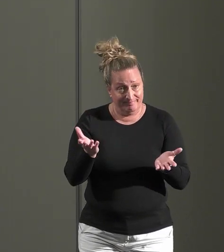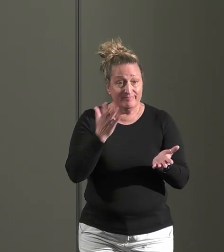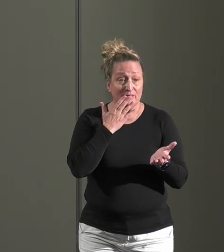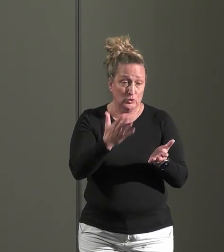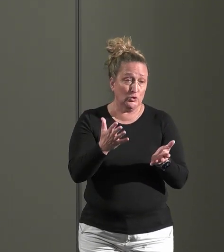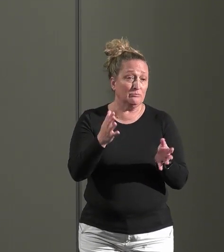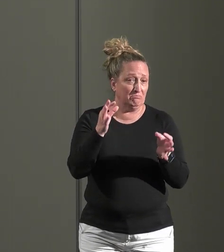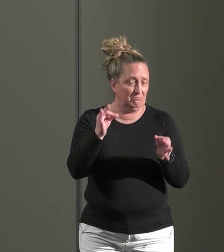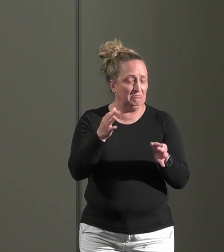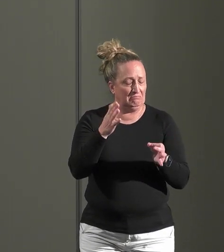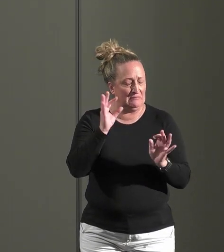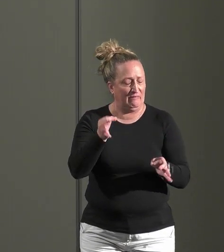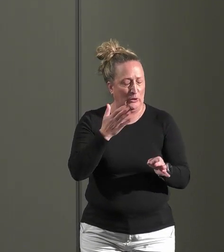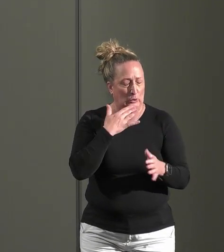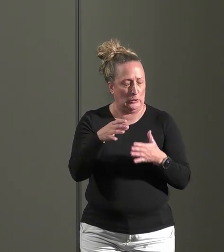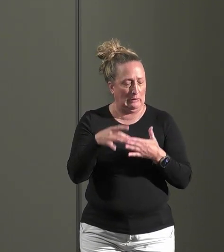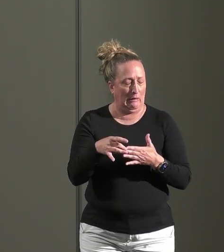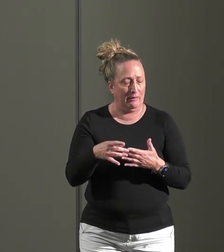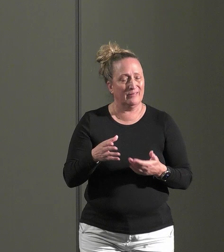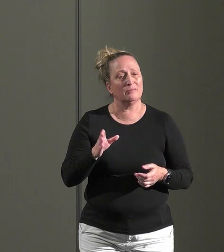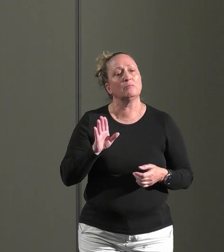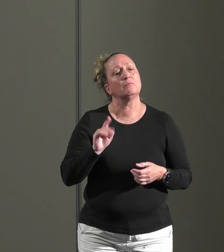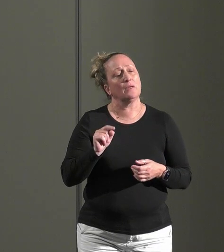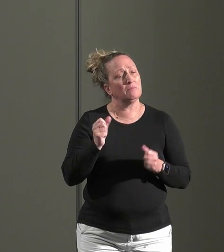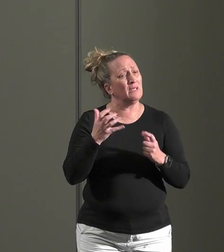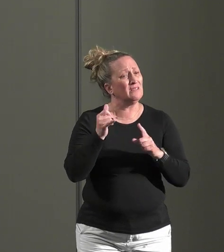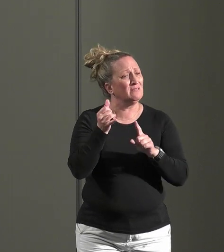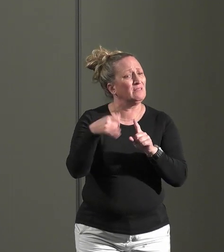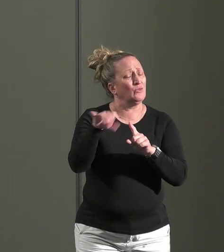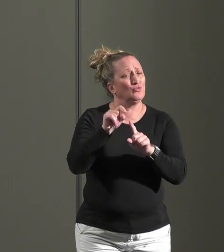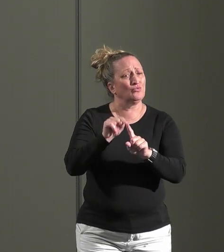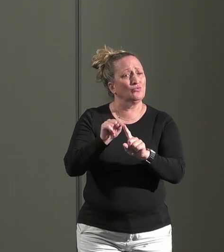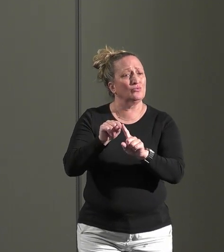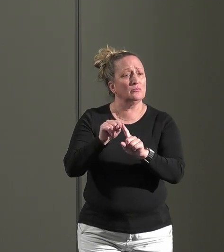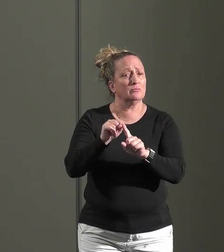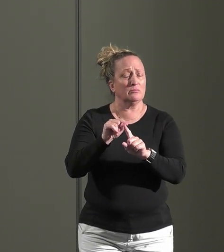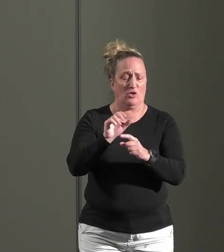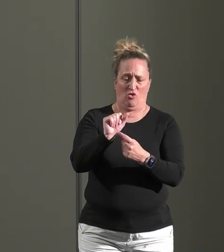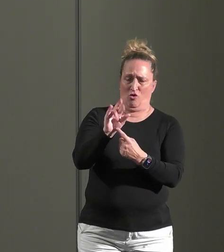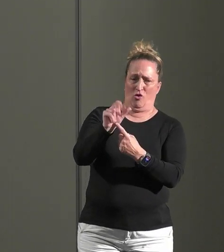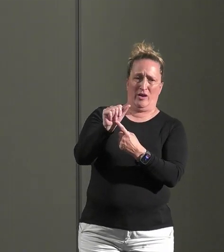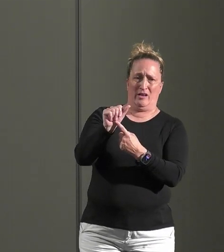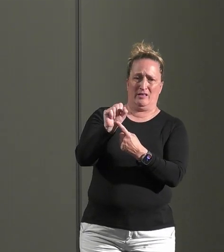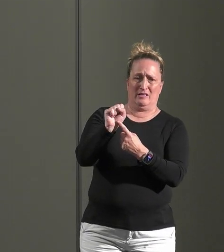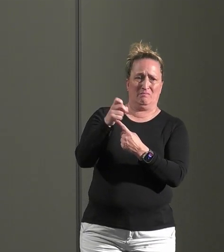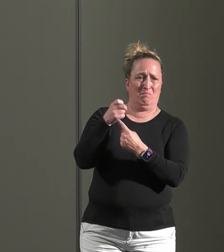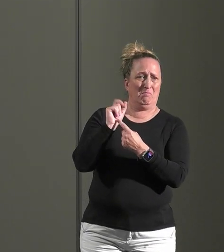a good guideline. But a lot of the standards involved, this ARIA specifics we say that we